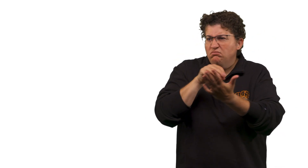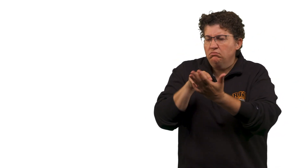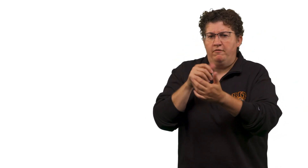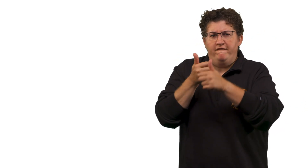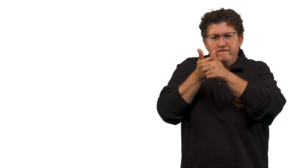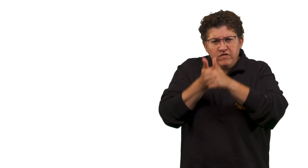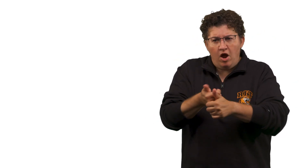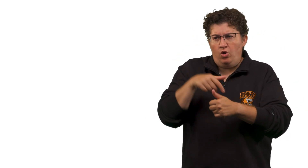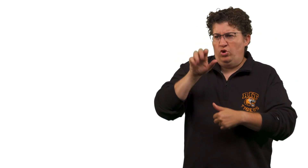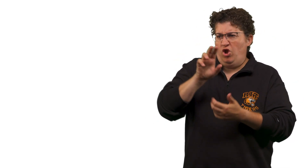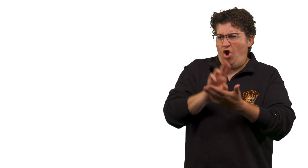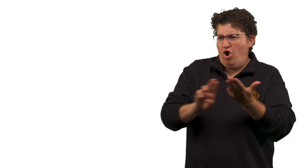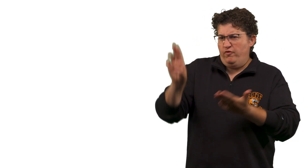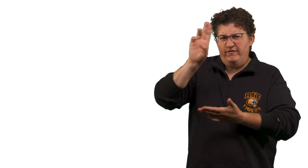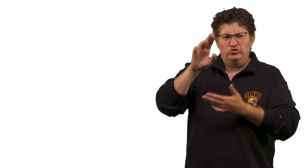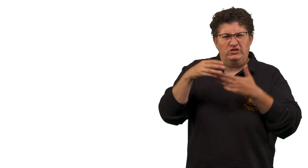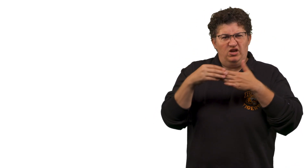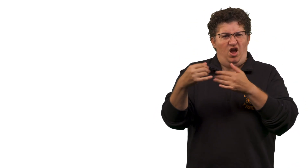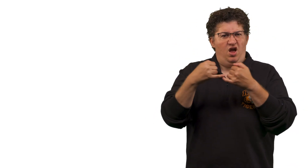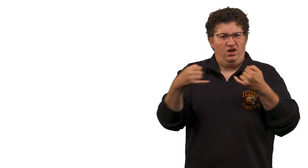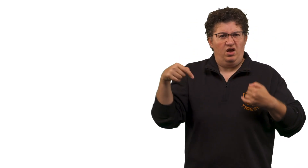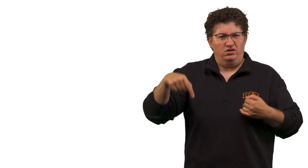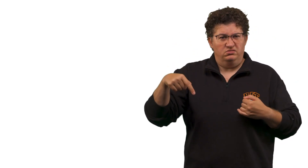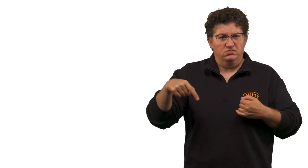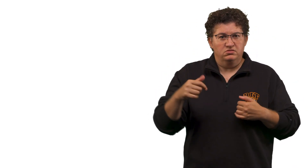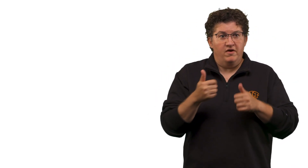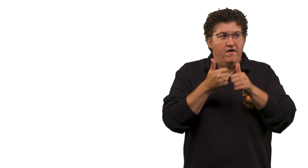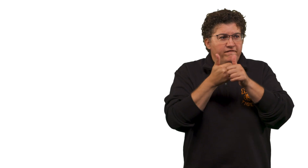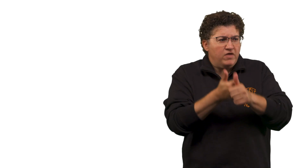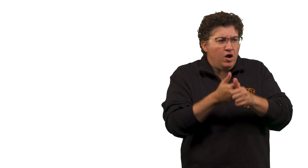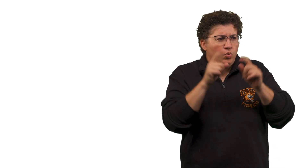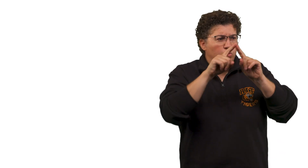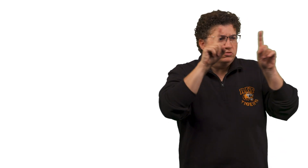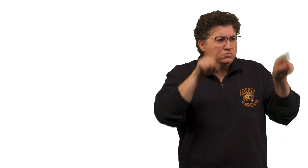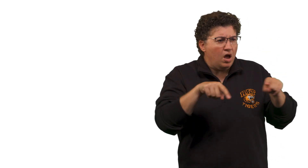staying informed and adhering to University Guidelines;